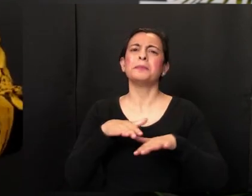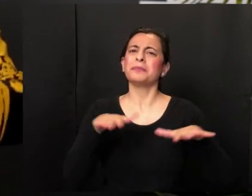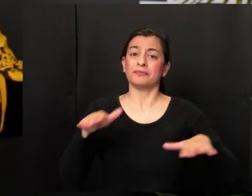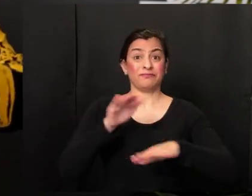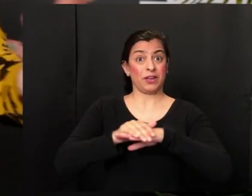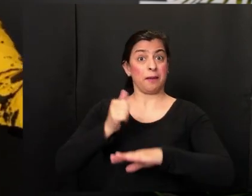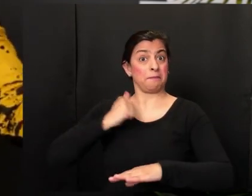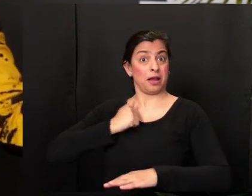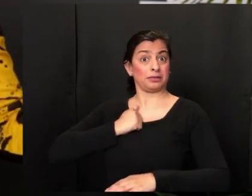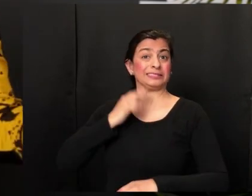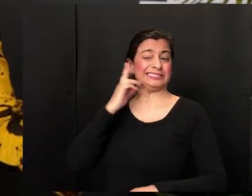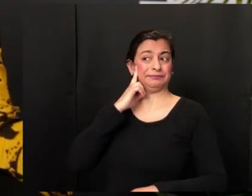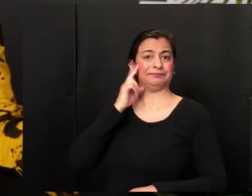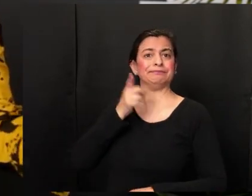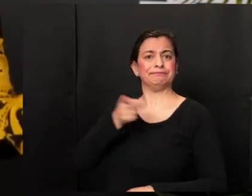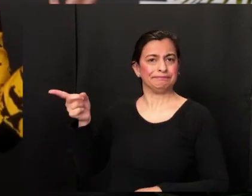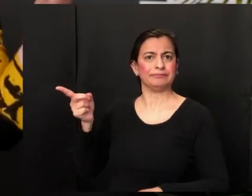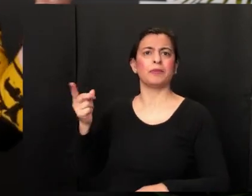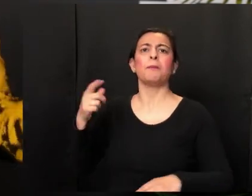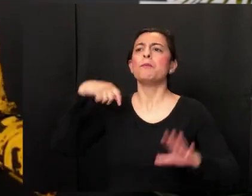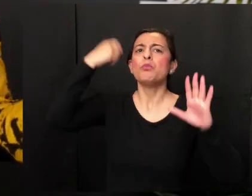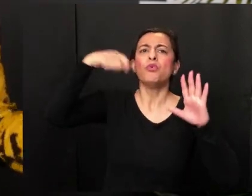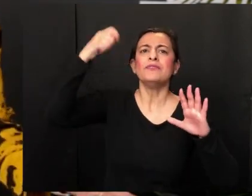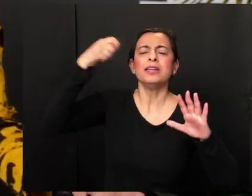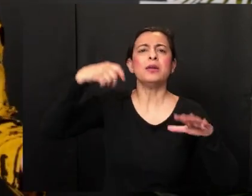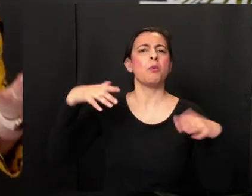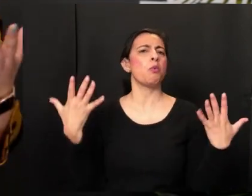or just enjoy life on a normal basis